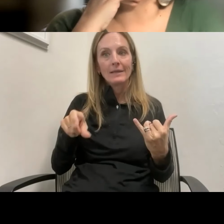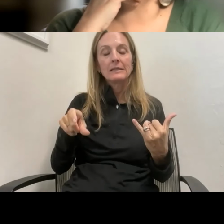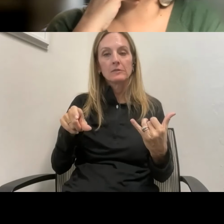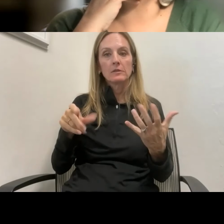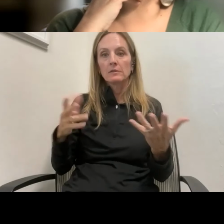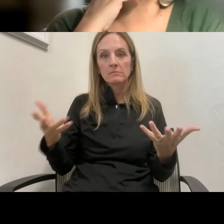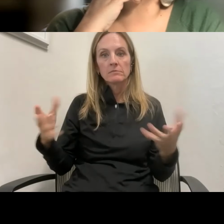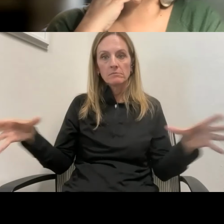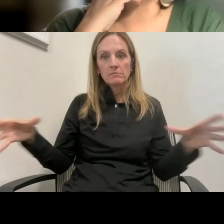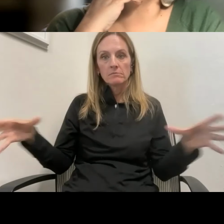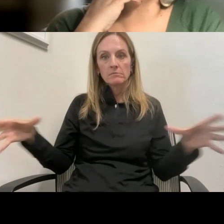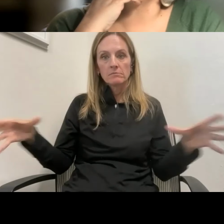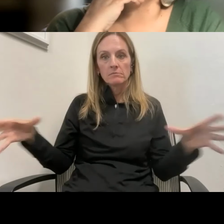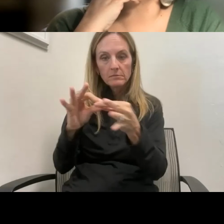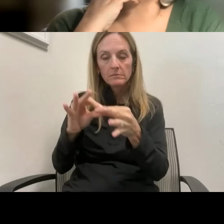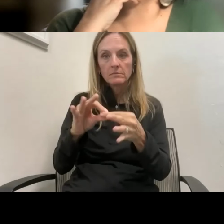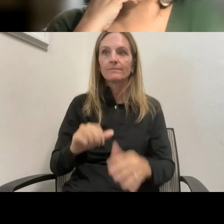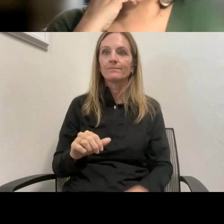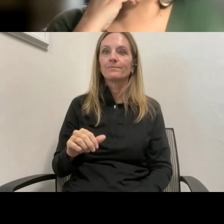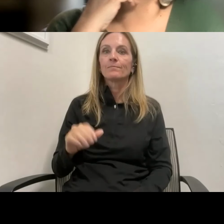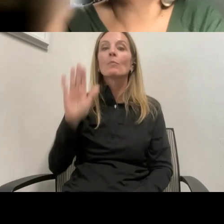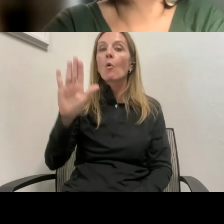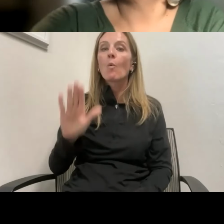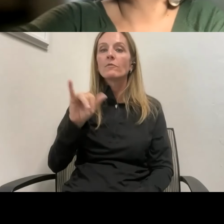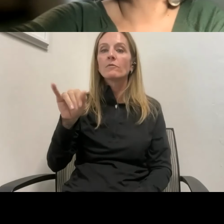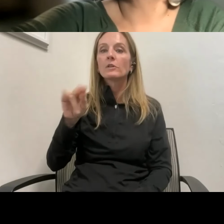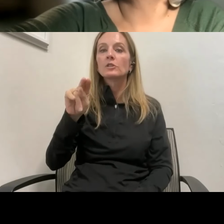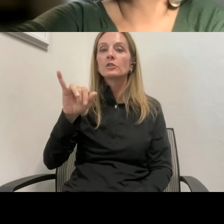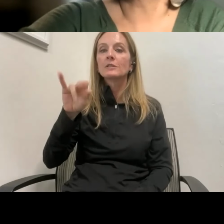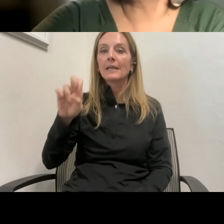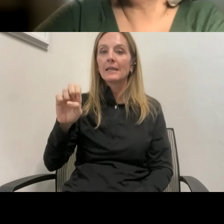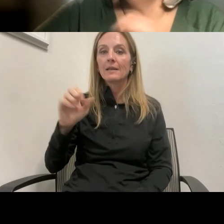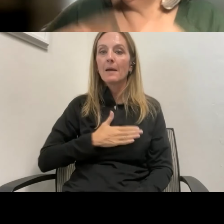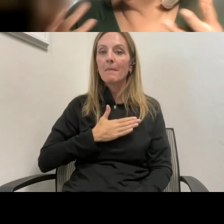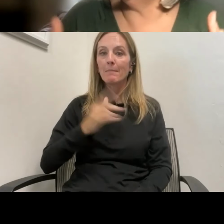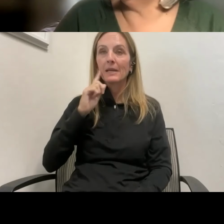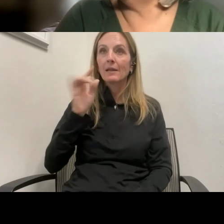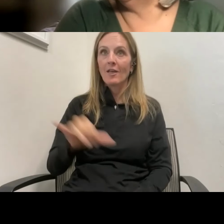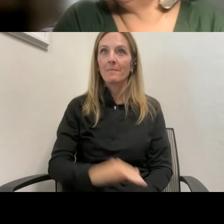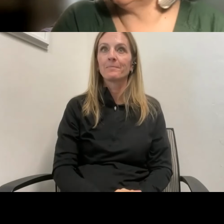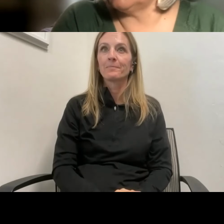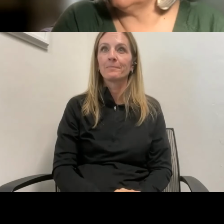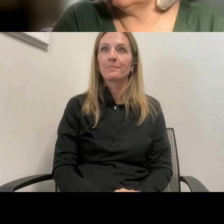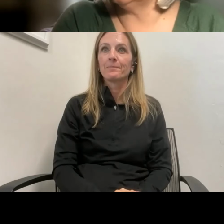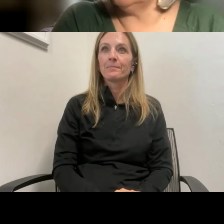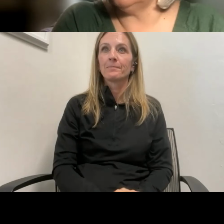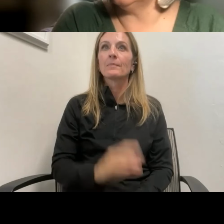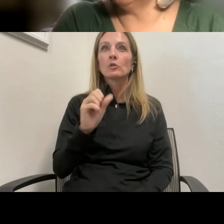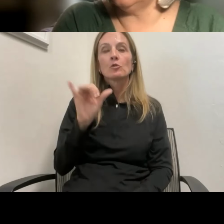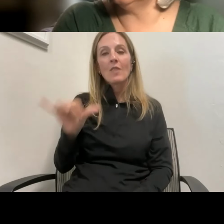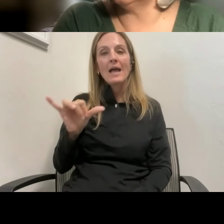That's wonderful Janine I'm happy to hear that. And so that's a best practice or a wise practice.